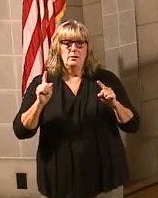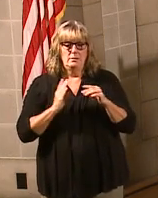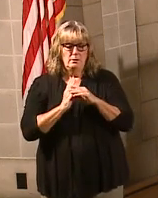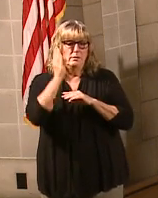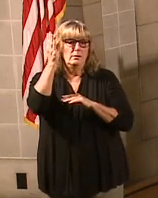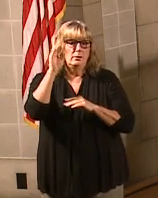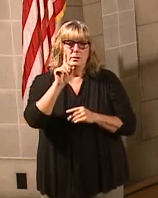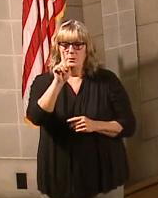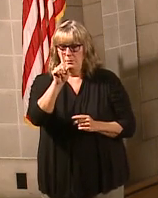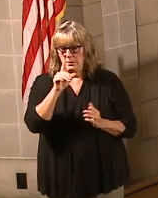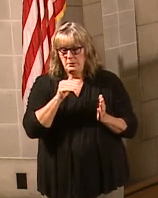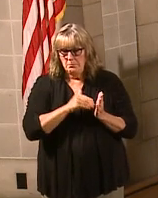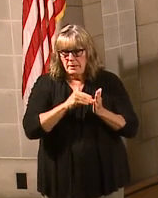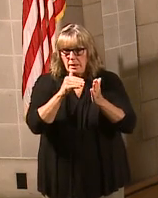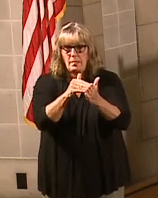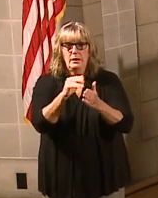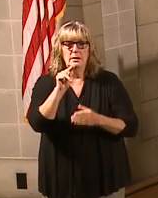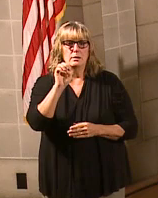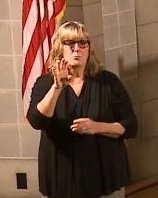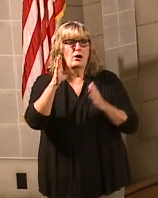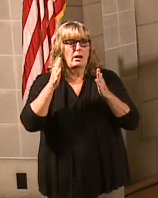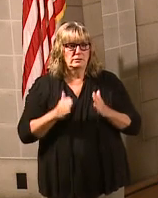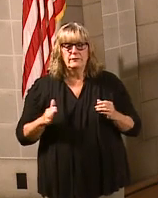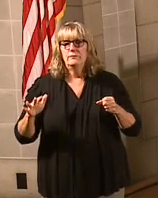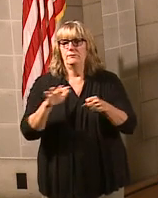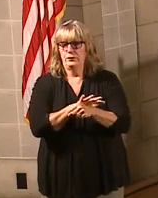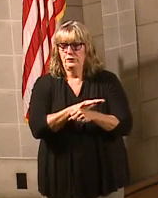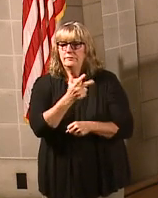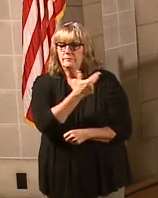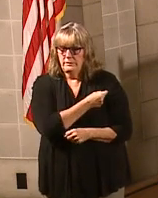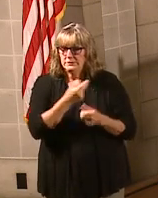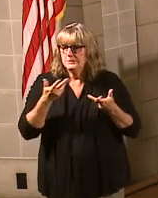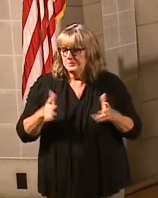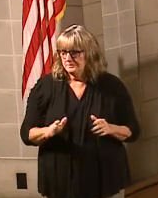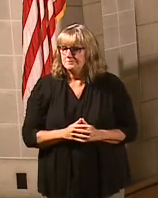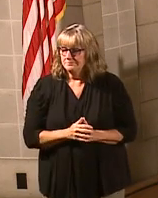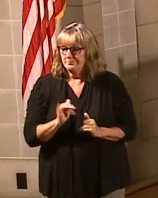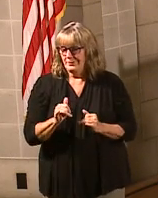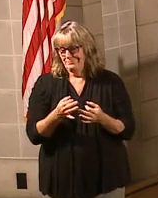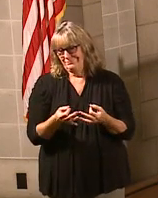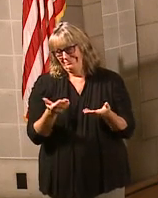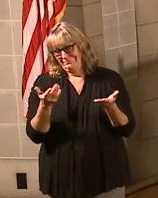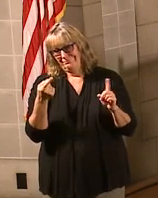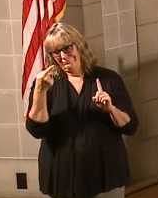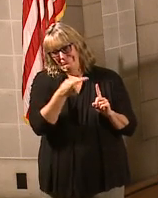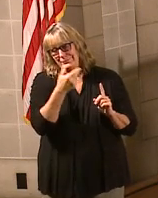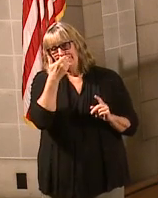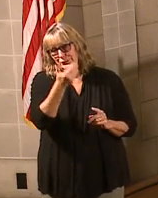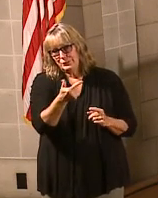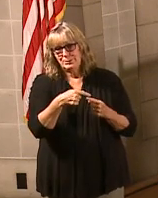CORONAVIRUS. AND ALSO, I FORGOT TO MENTION